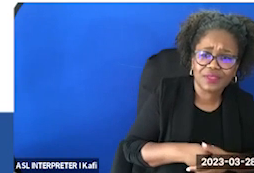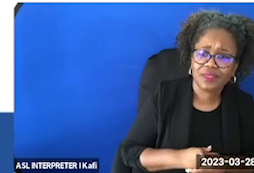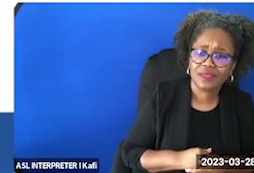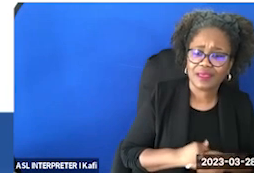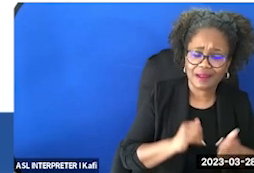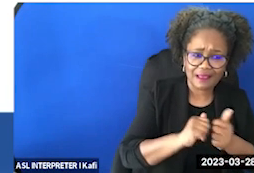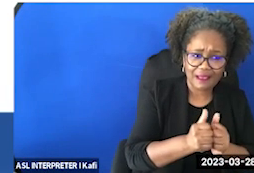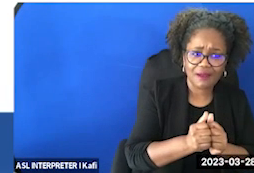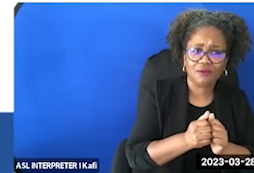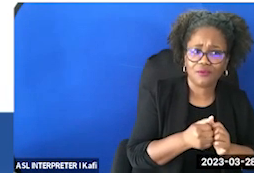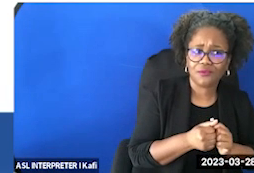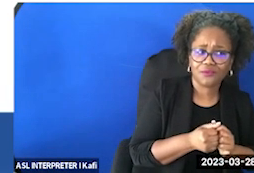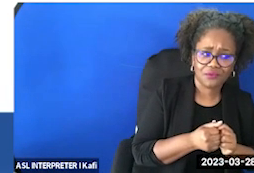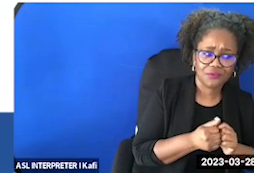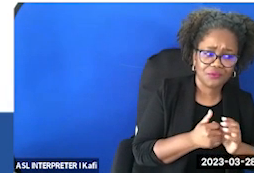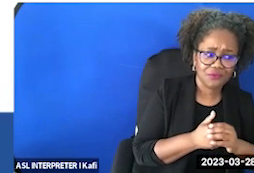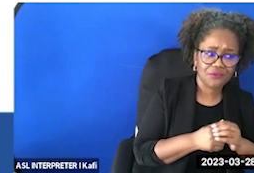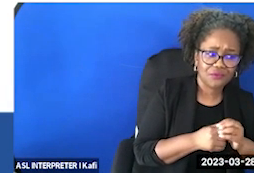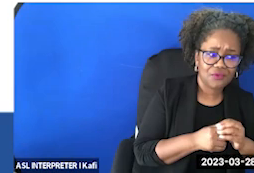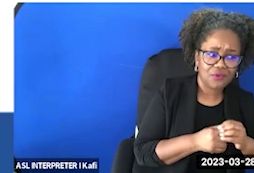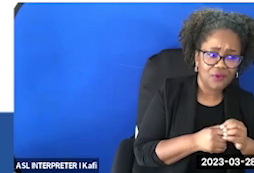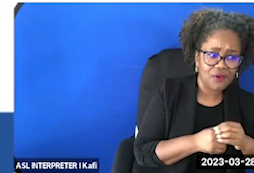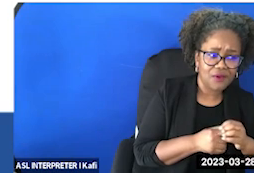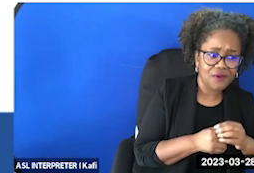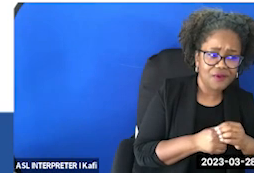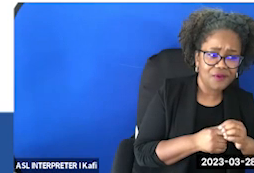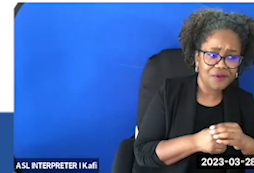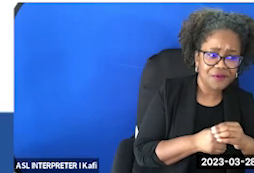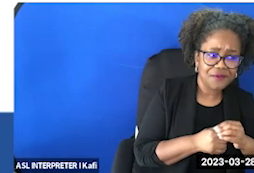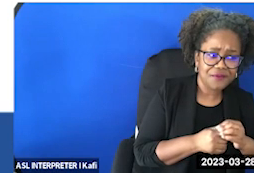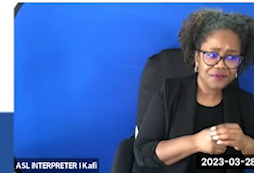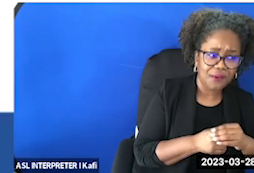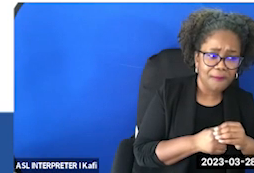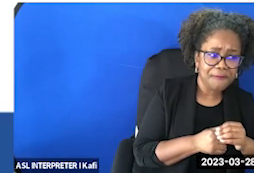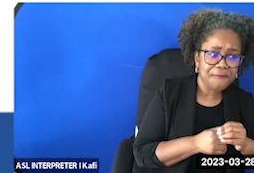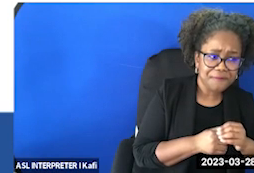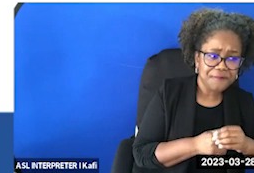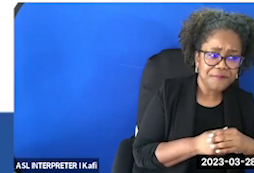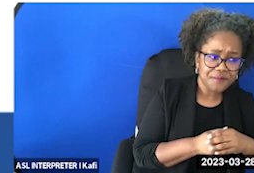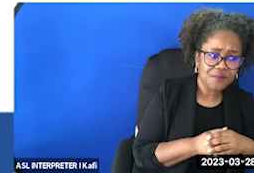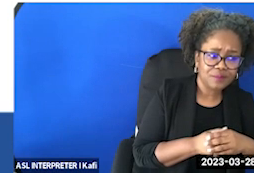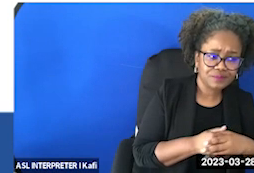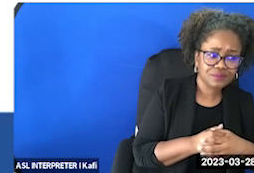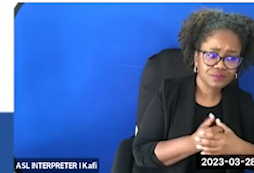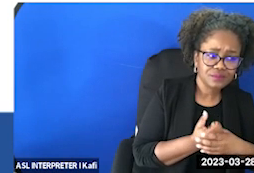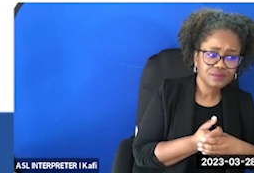Debbie Stine, Science & Technology Policy Academy: And let's just say that it is Debbie Stine, Science & Technology Policy Academy: the money is going to the families.